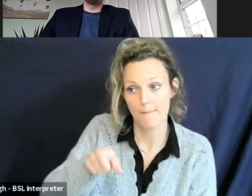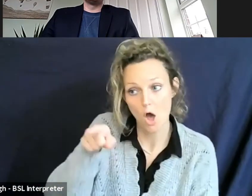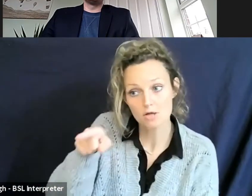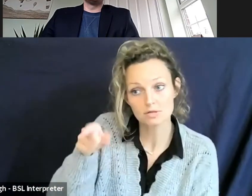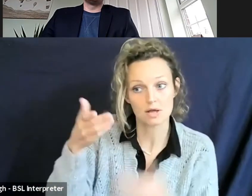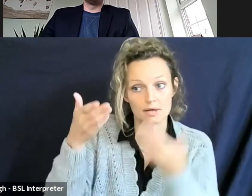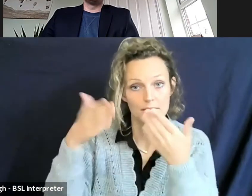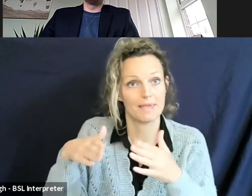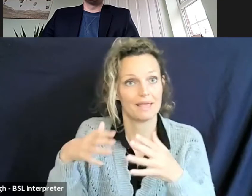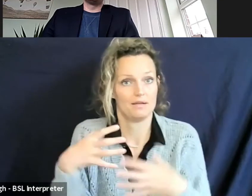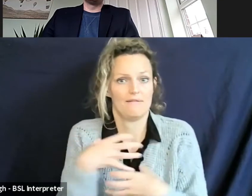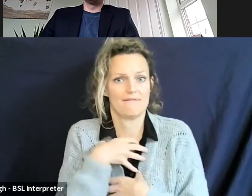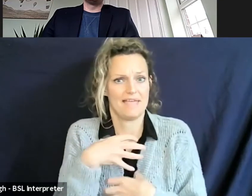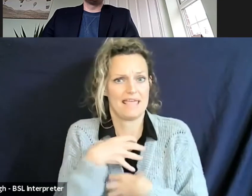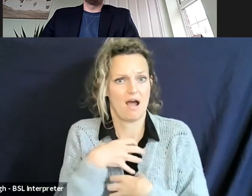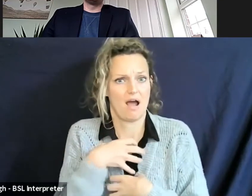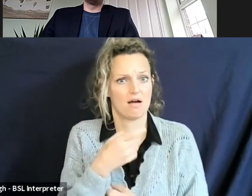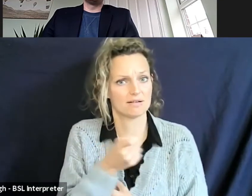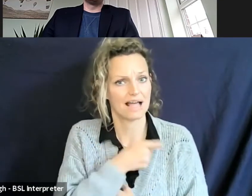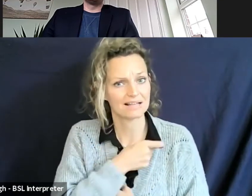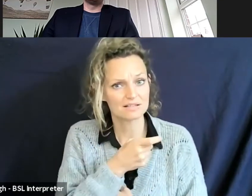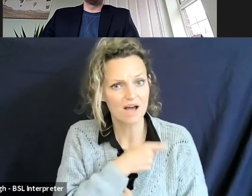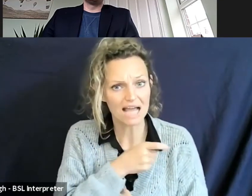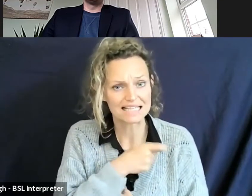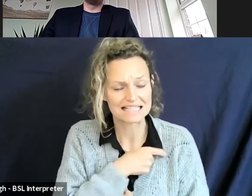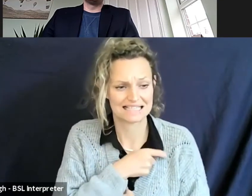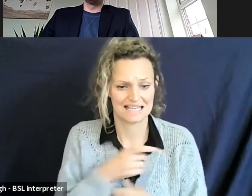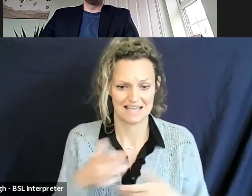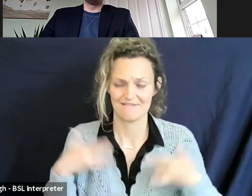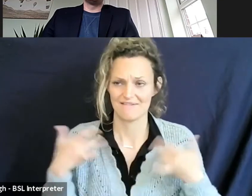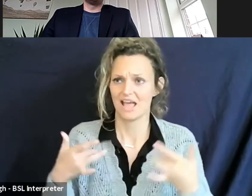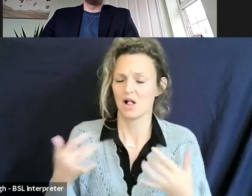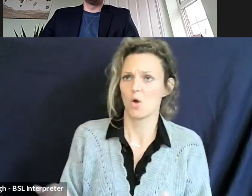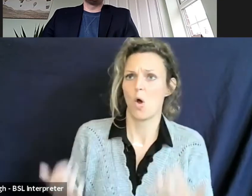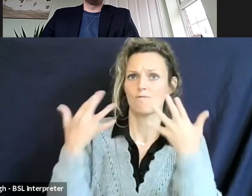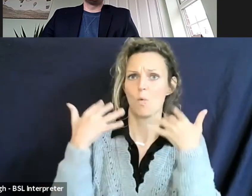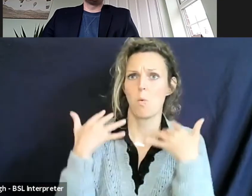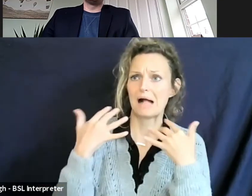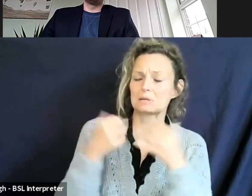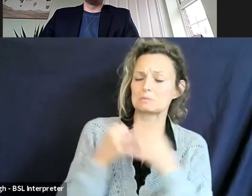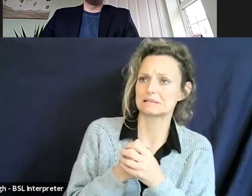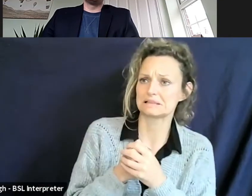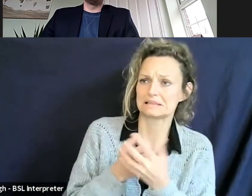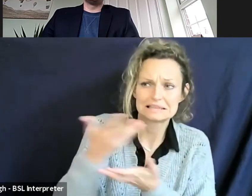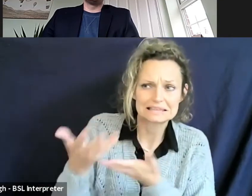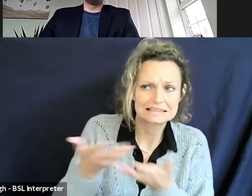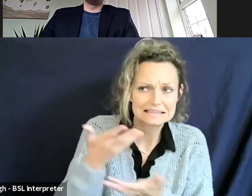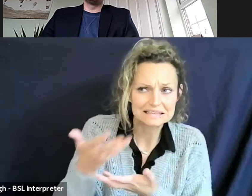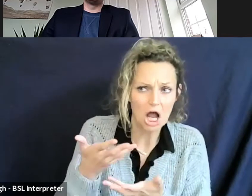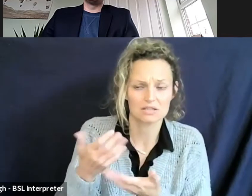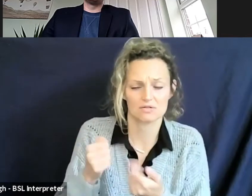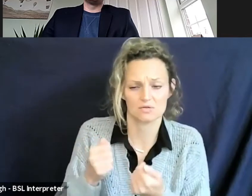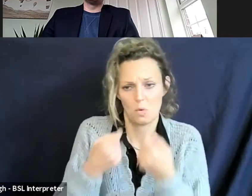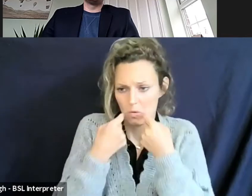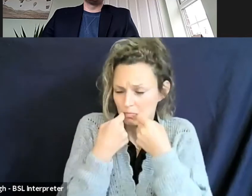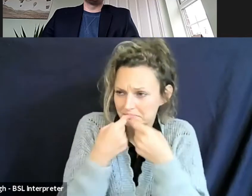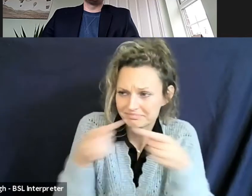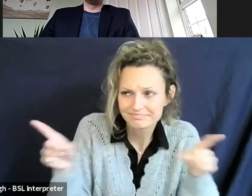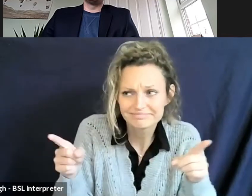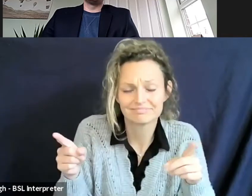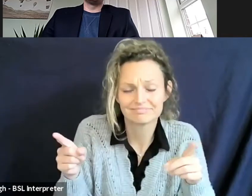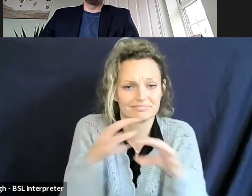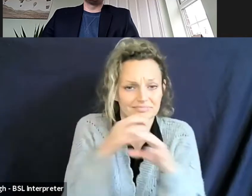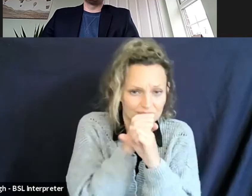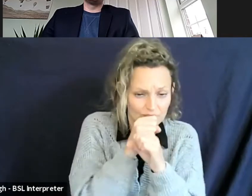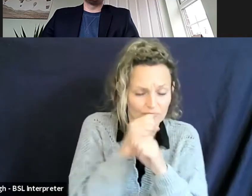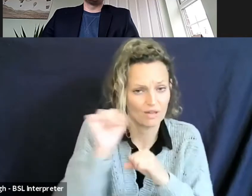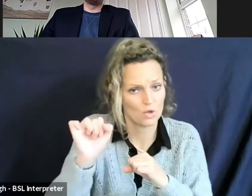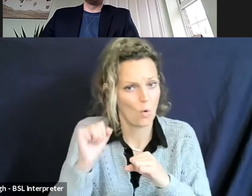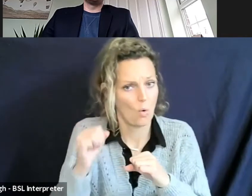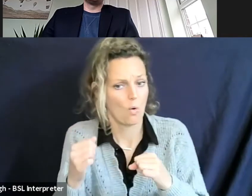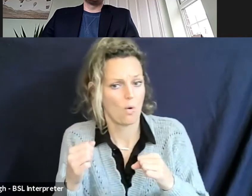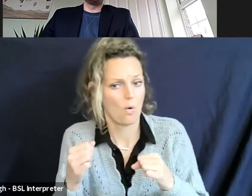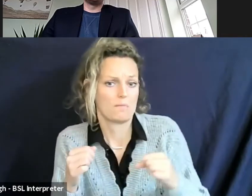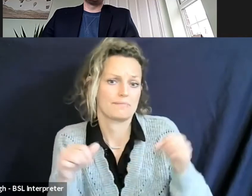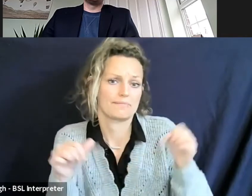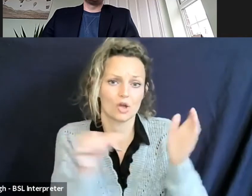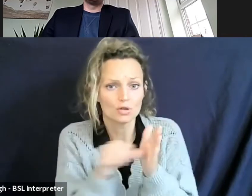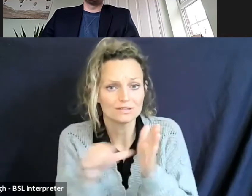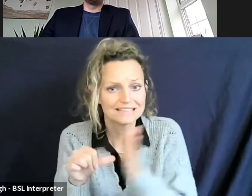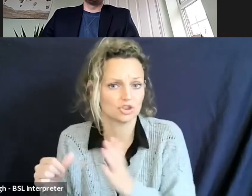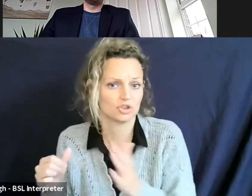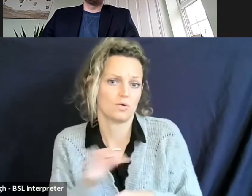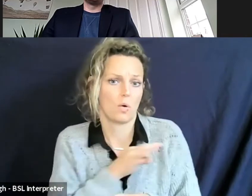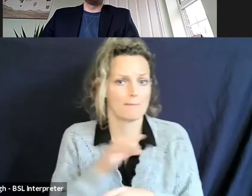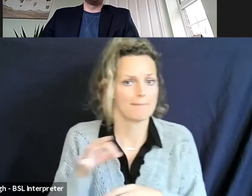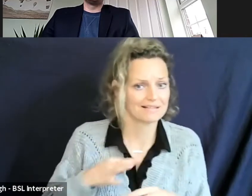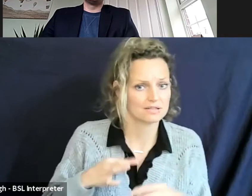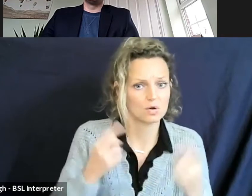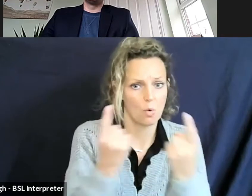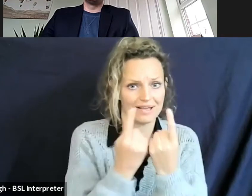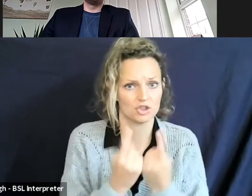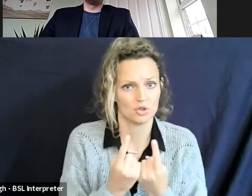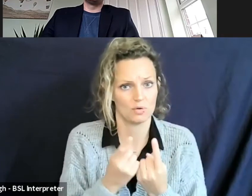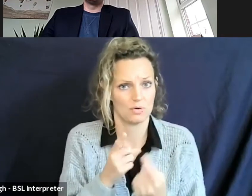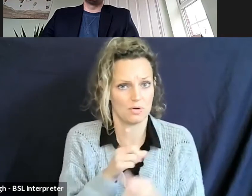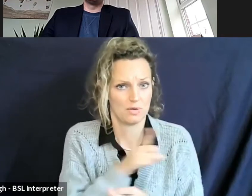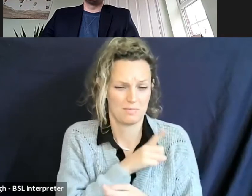What a transformational story.